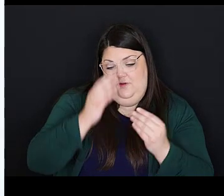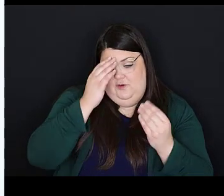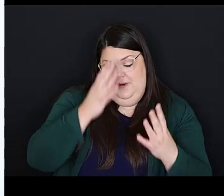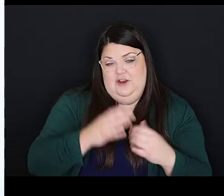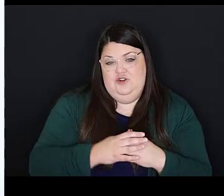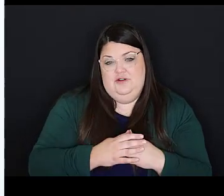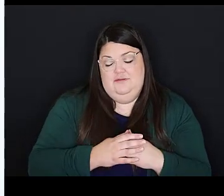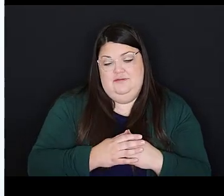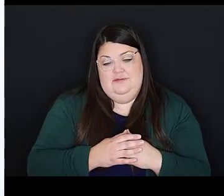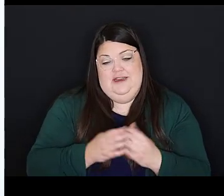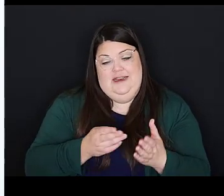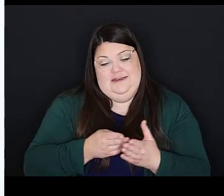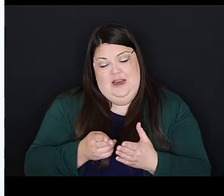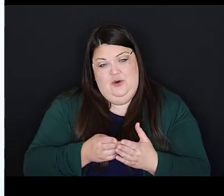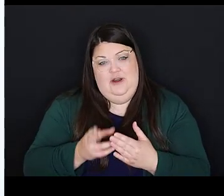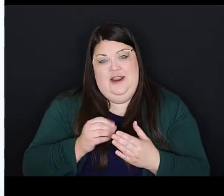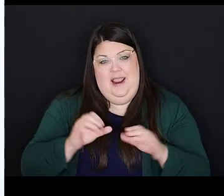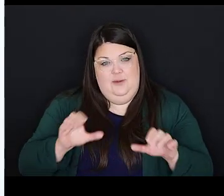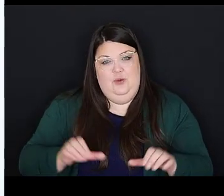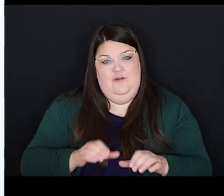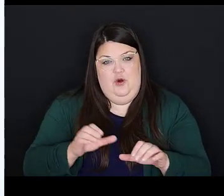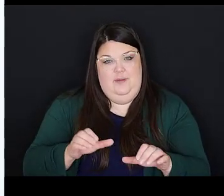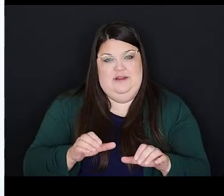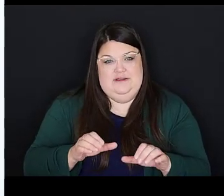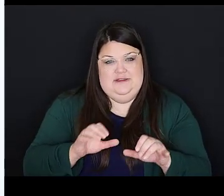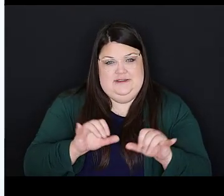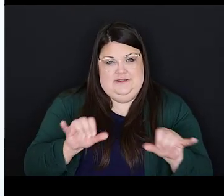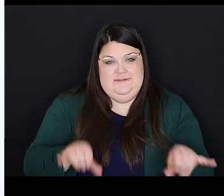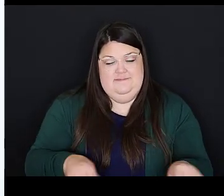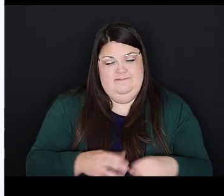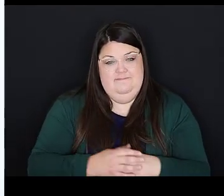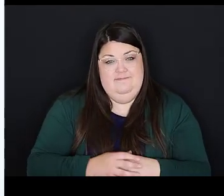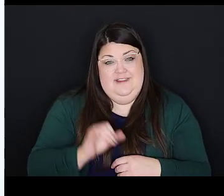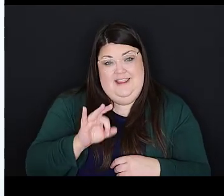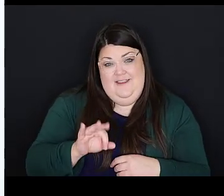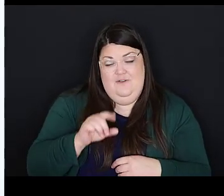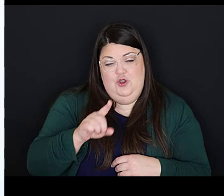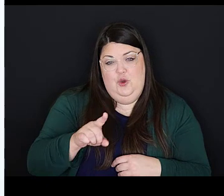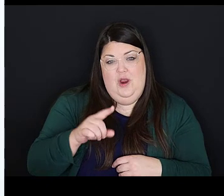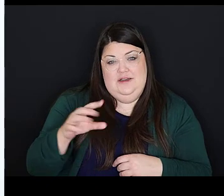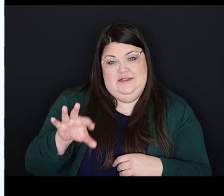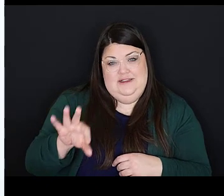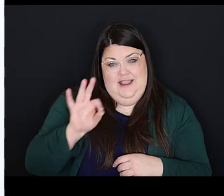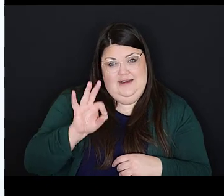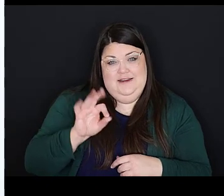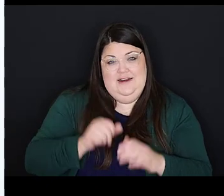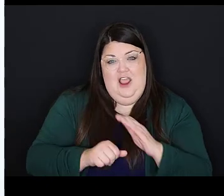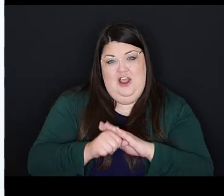Integrity and Performance System. If you are selected under this competition